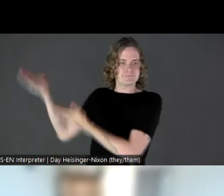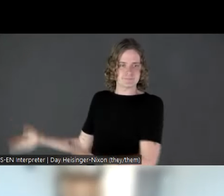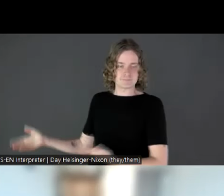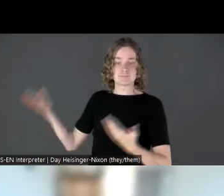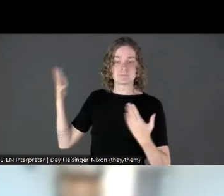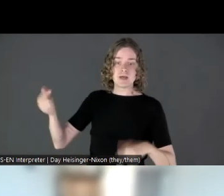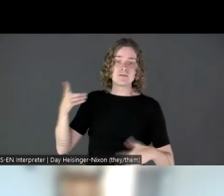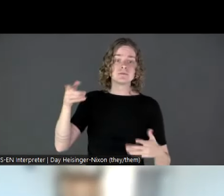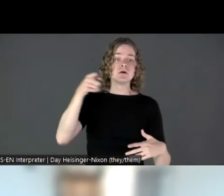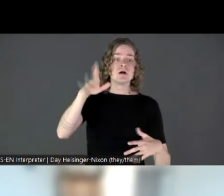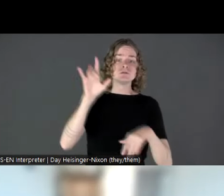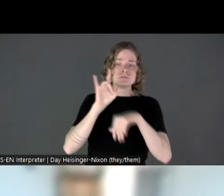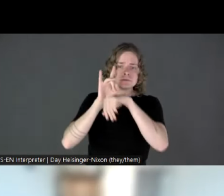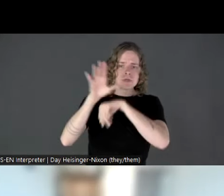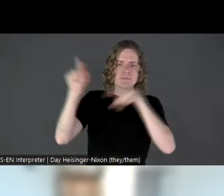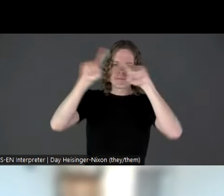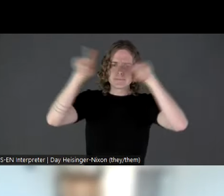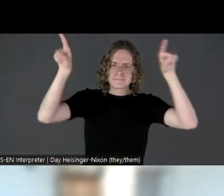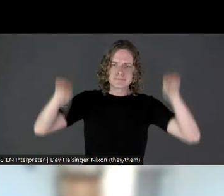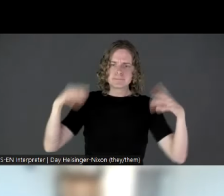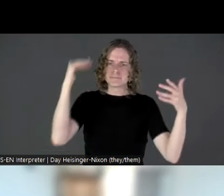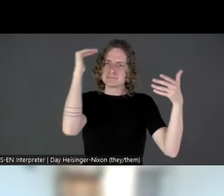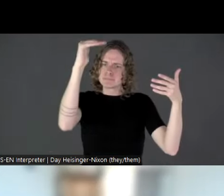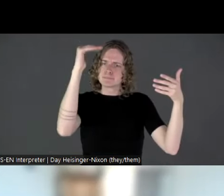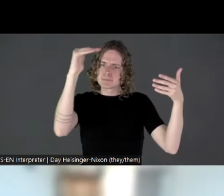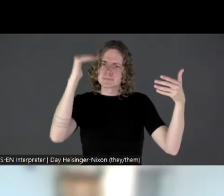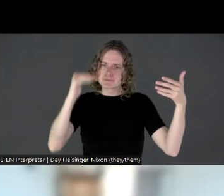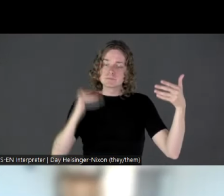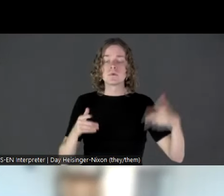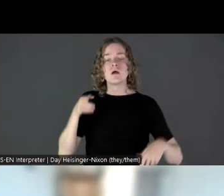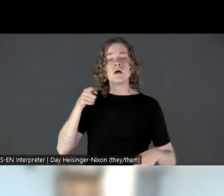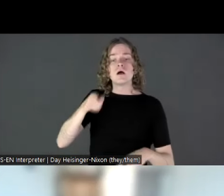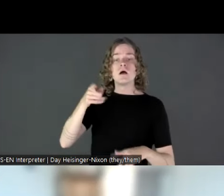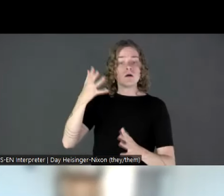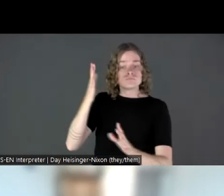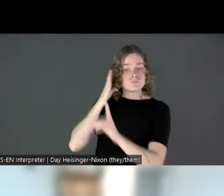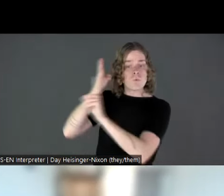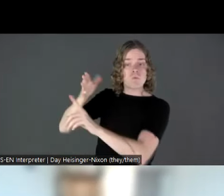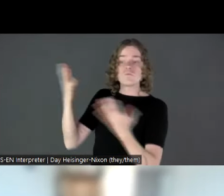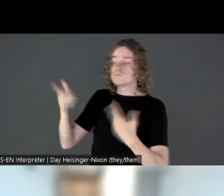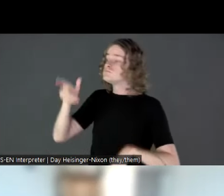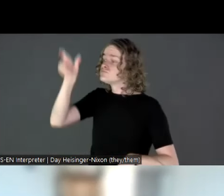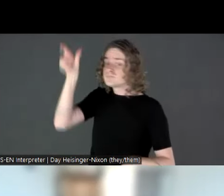really intended for that person, the humanitarian actor that goes into an emergency whether it is a